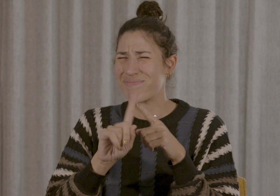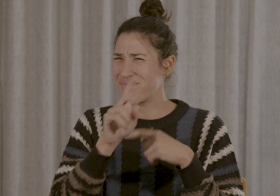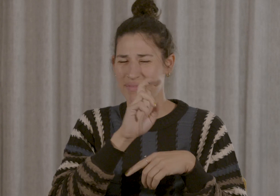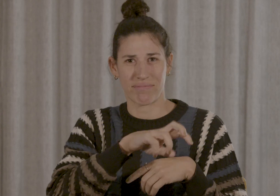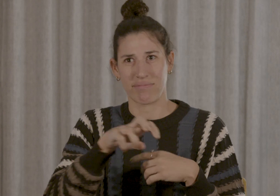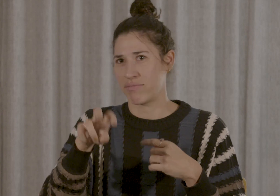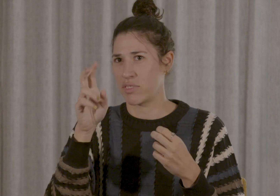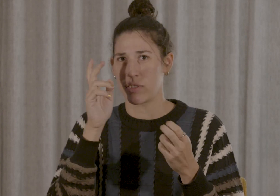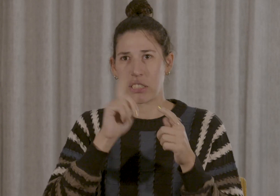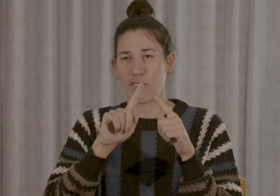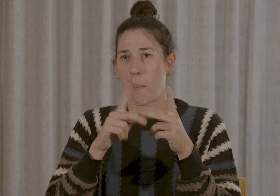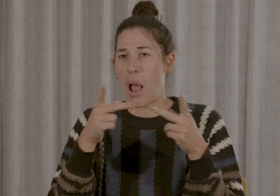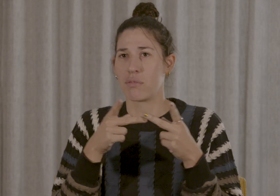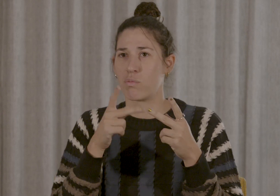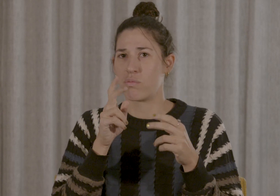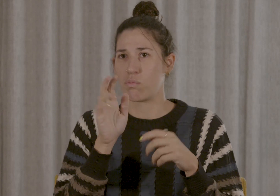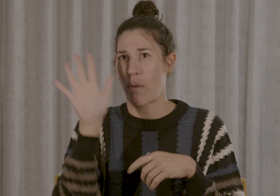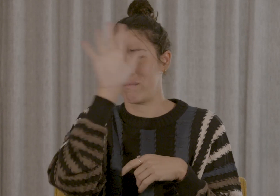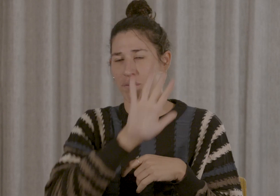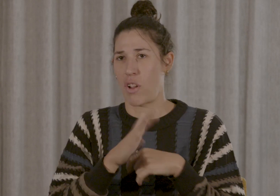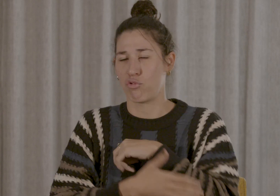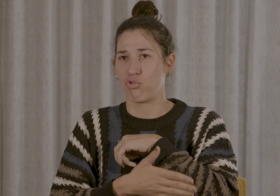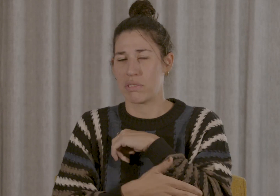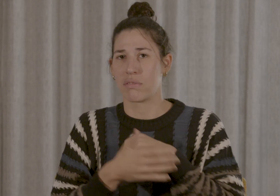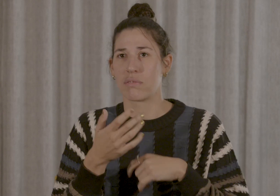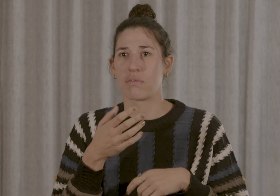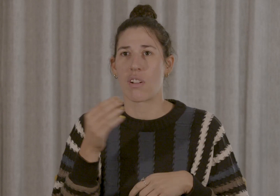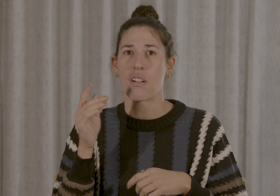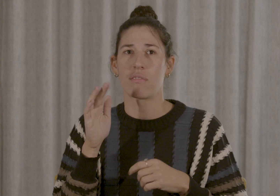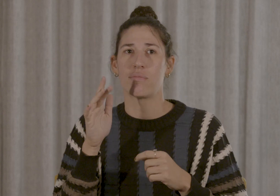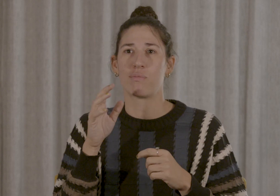and visited dozens of locations throughout the country.